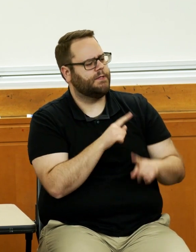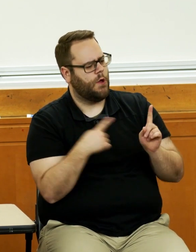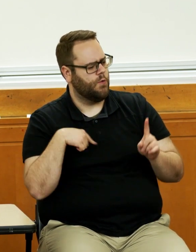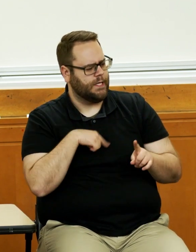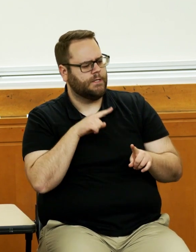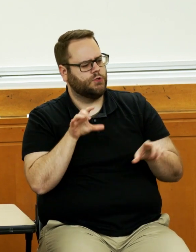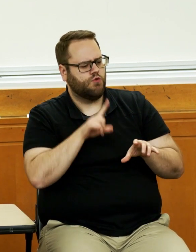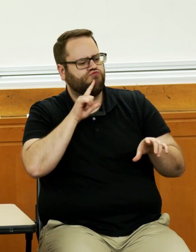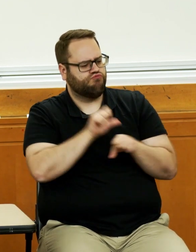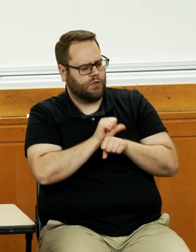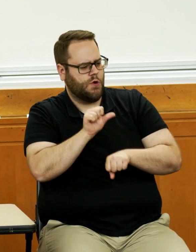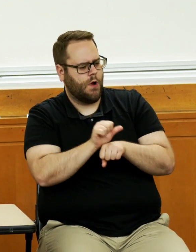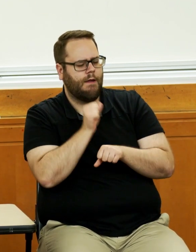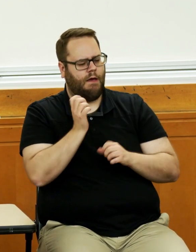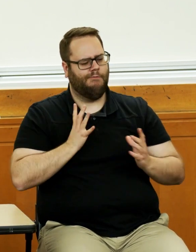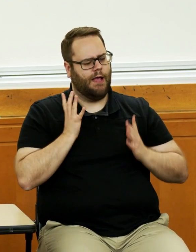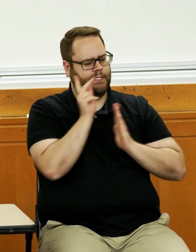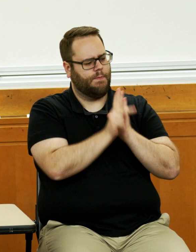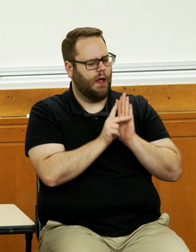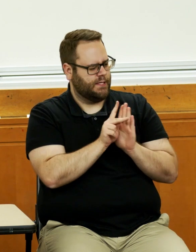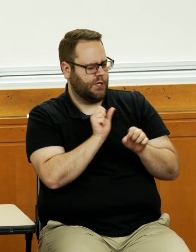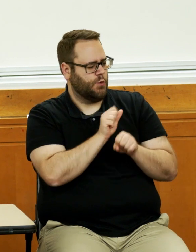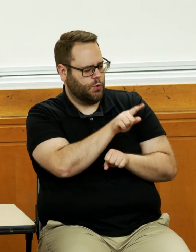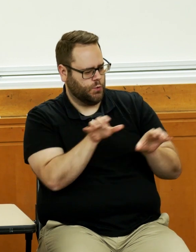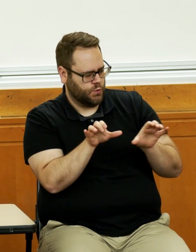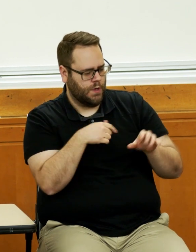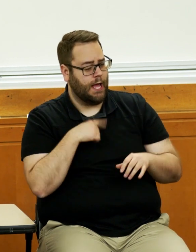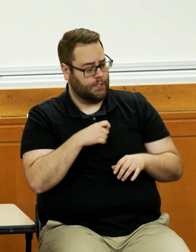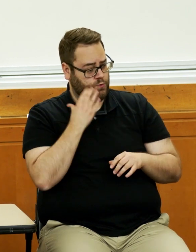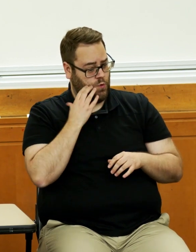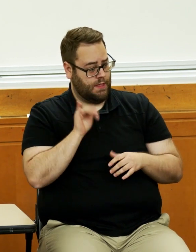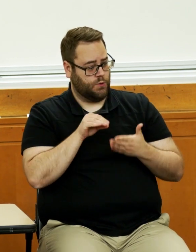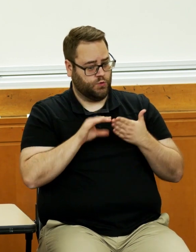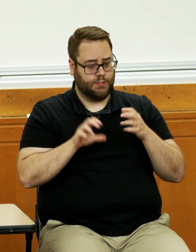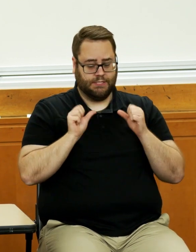here. Not the fancy policy stuff you do. I need to know if this student can handle real conflict.”